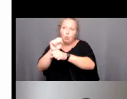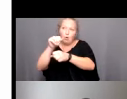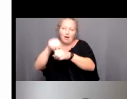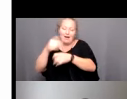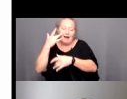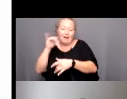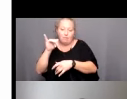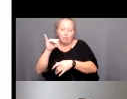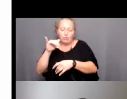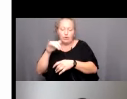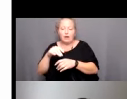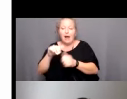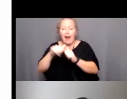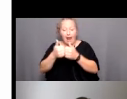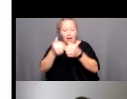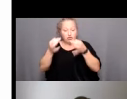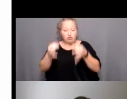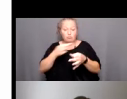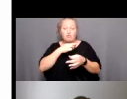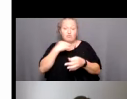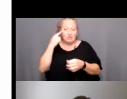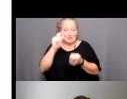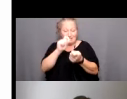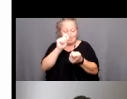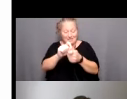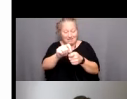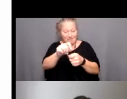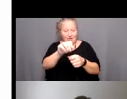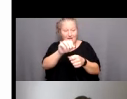in order to determine risk for specific industries and occupations we